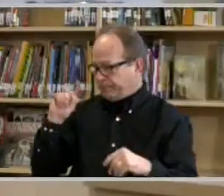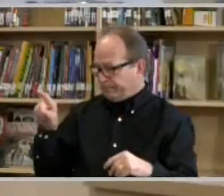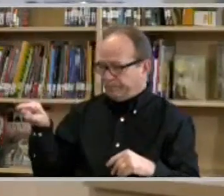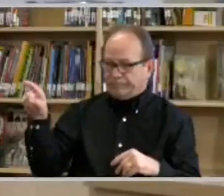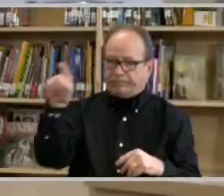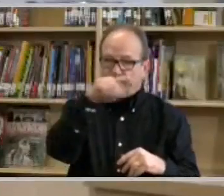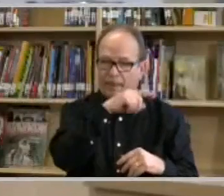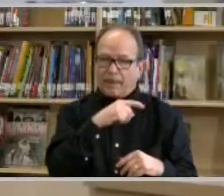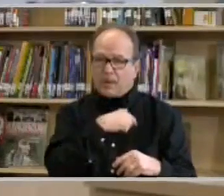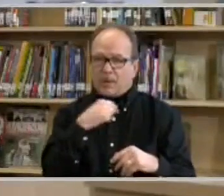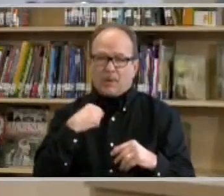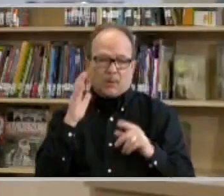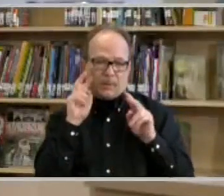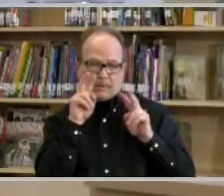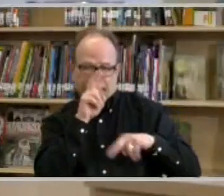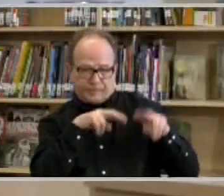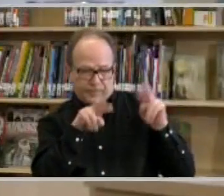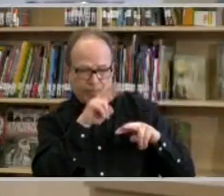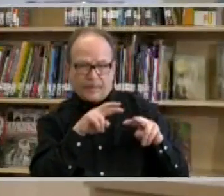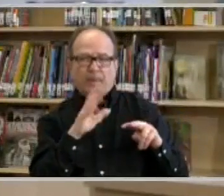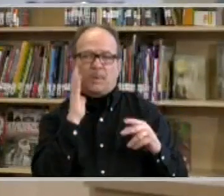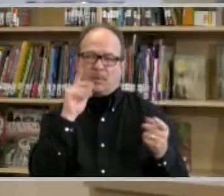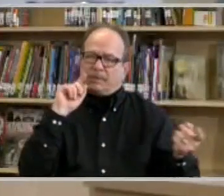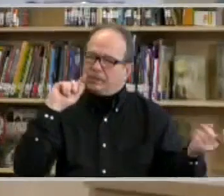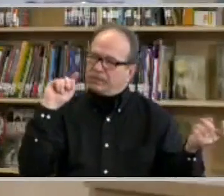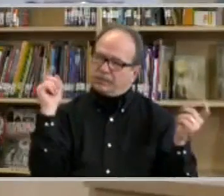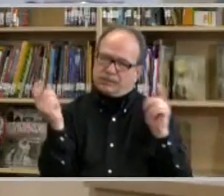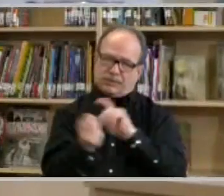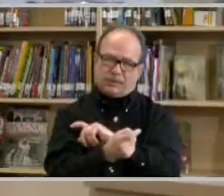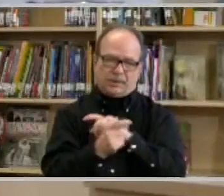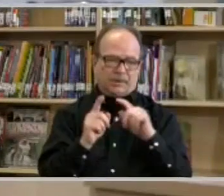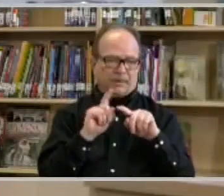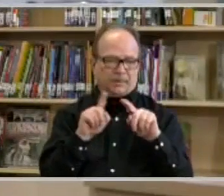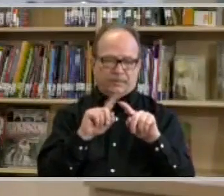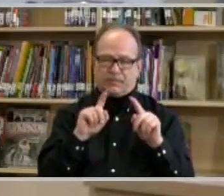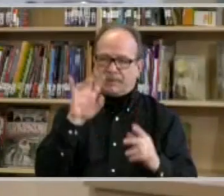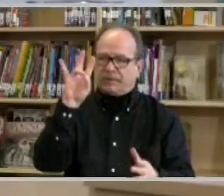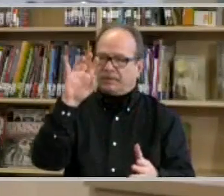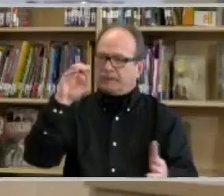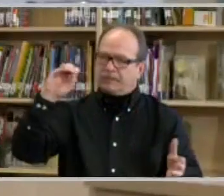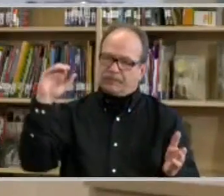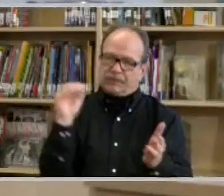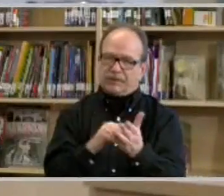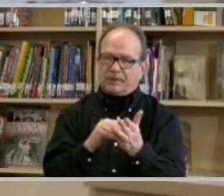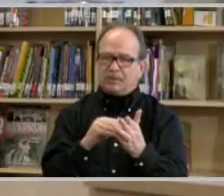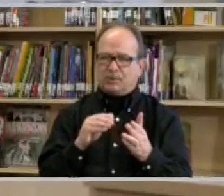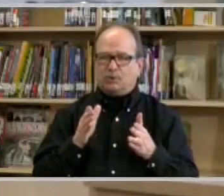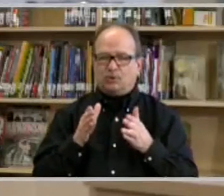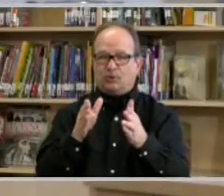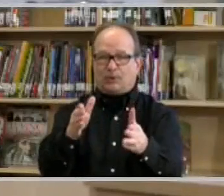ANC MEETINGS NOW TO TALK ABOUT